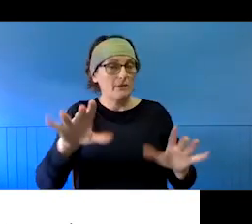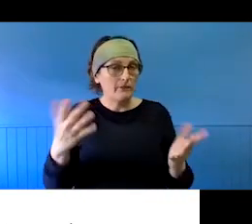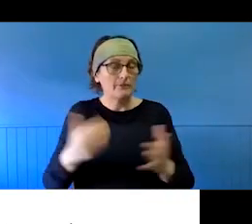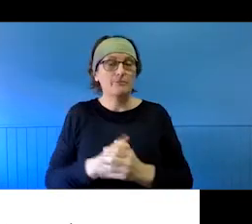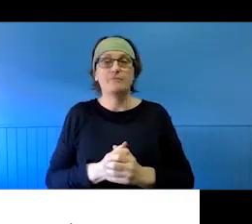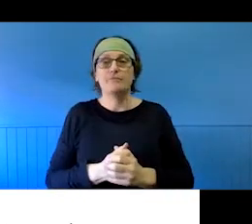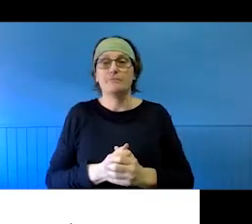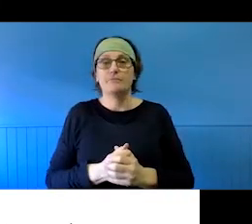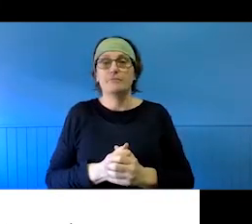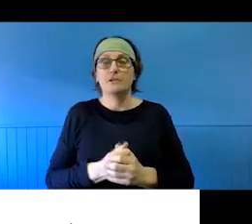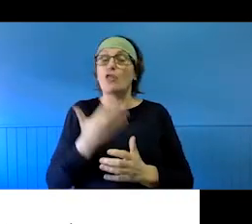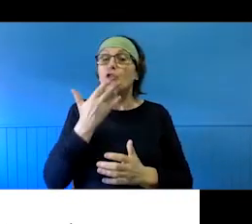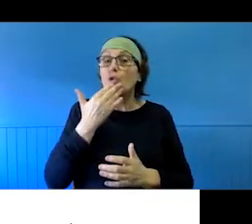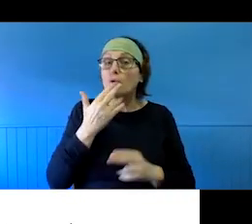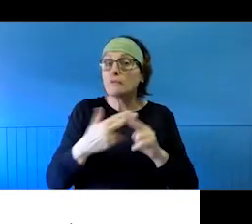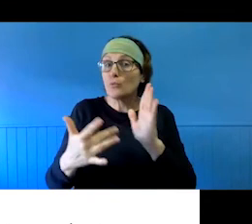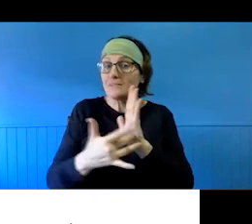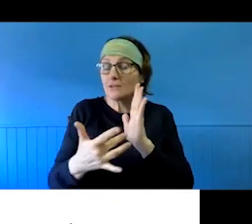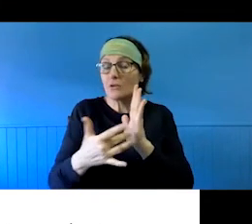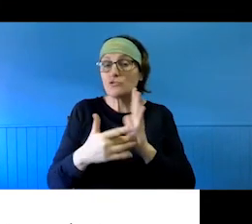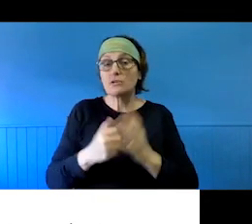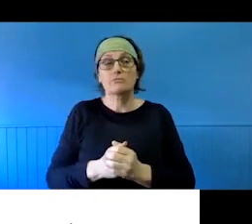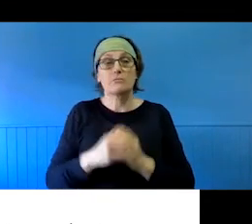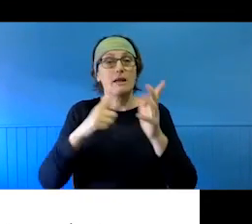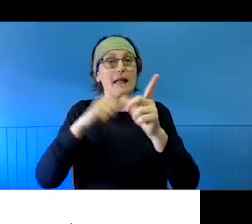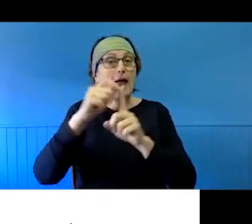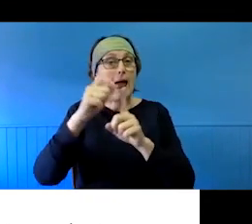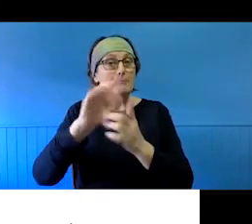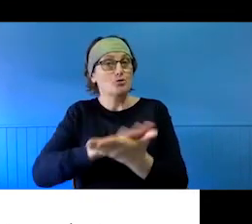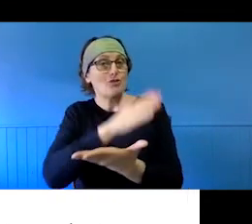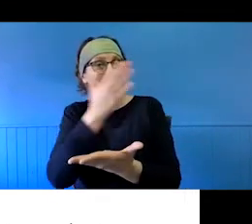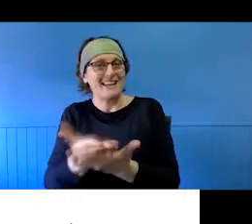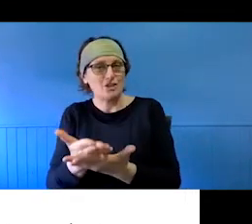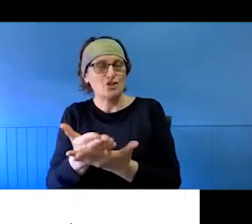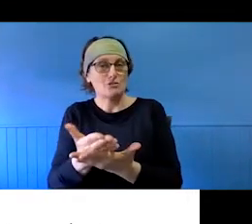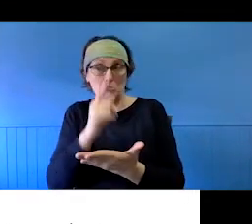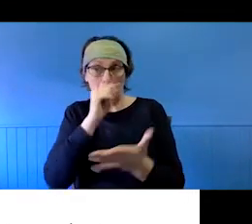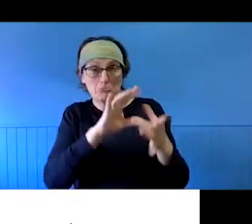learning, cost of technology, app translation capabilities, as well as accessibility.